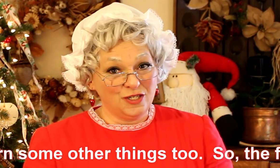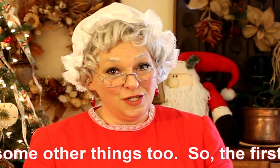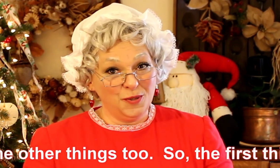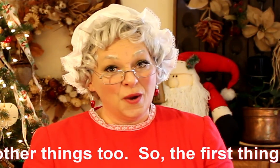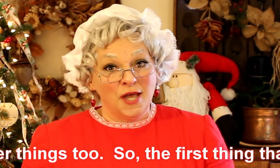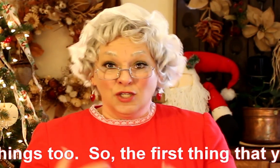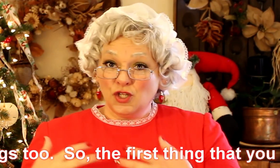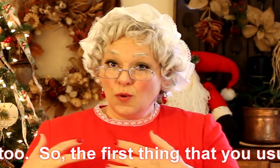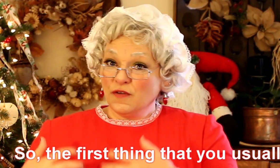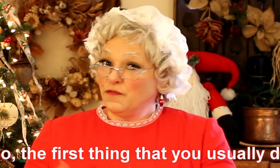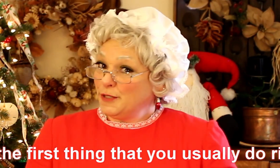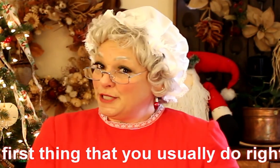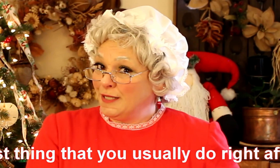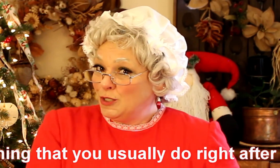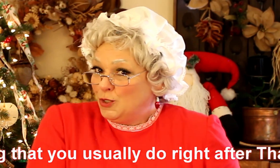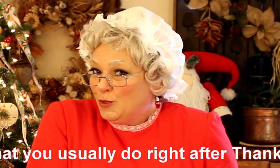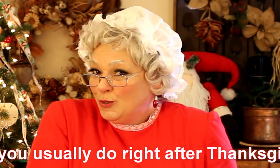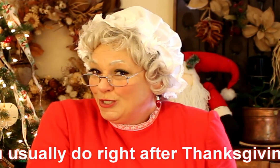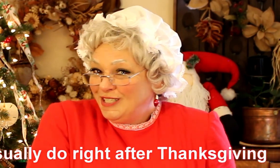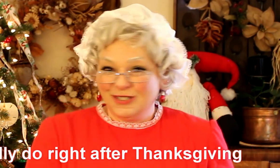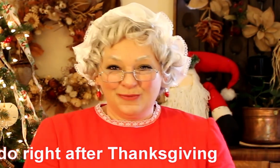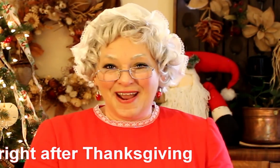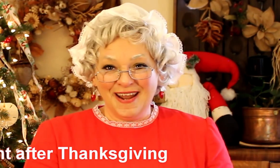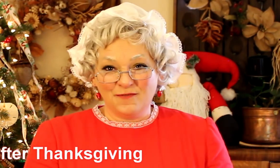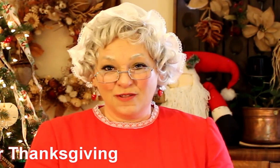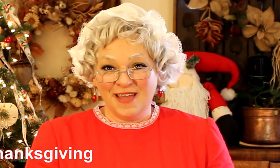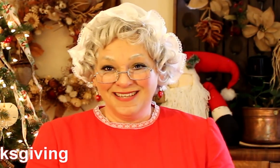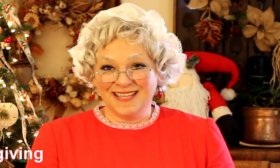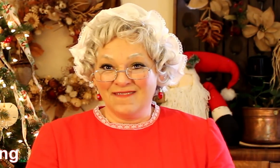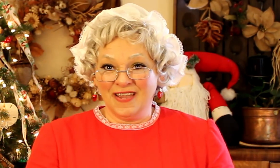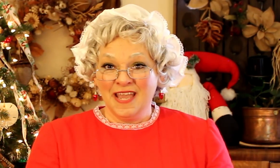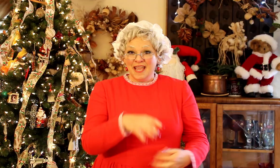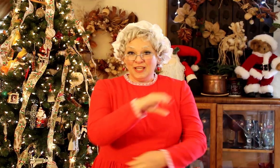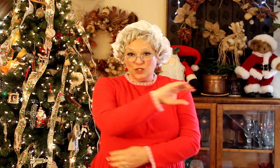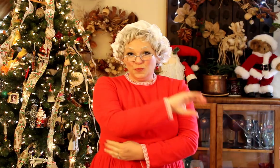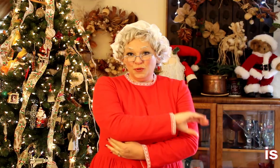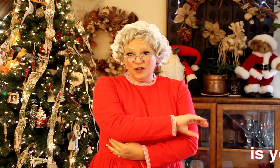too. So, the first thing that you usually do right after Thanksgiving, is you put up